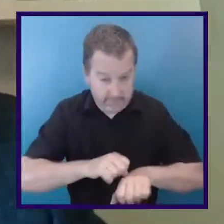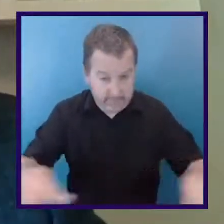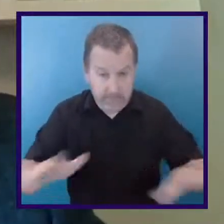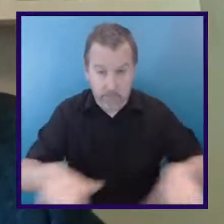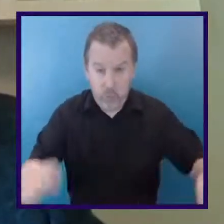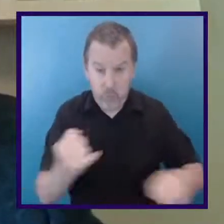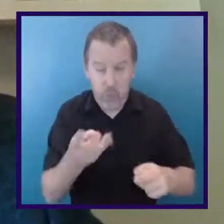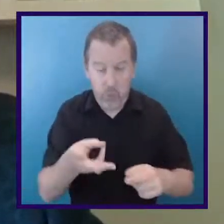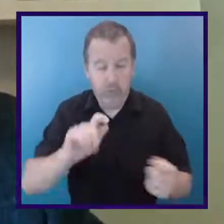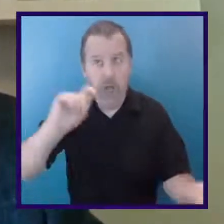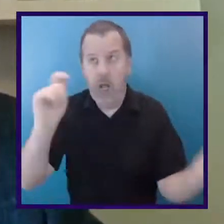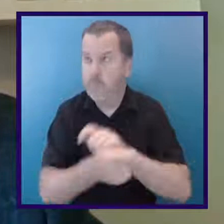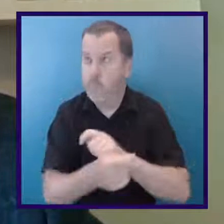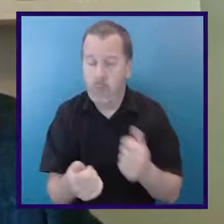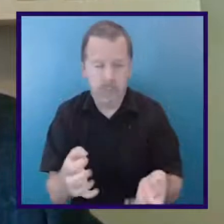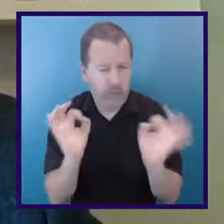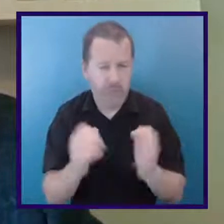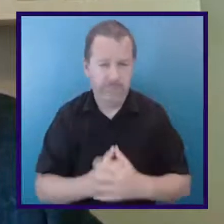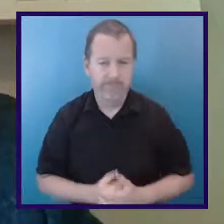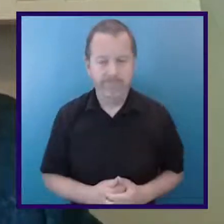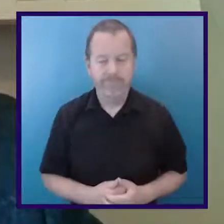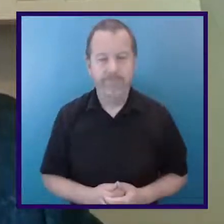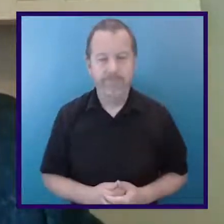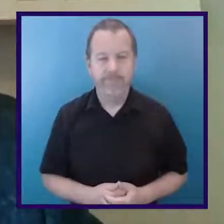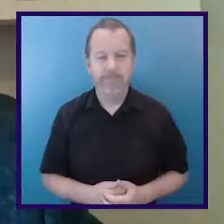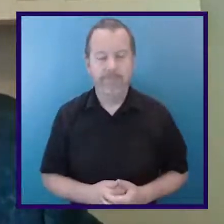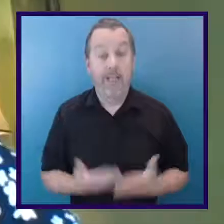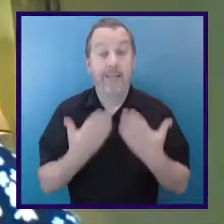schools here.